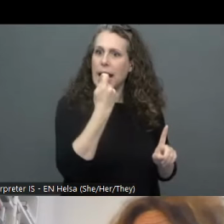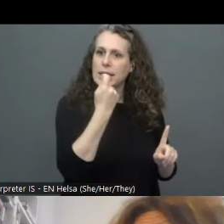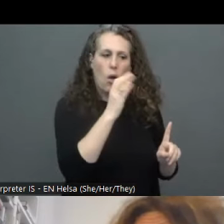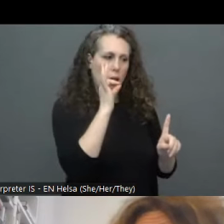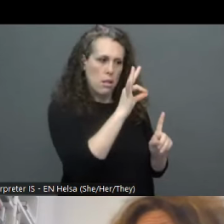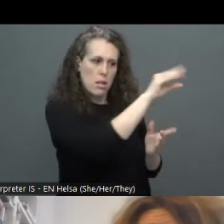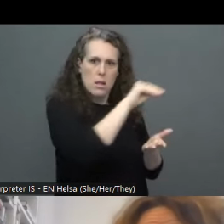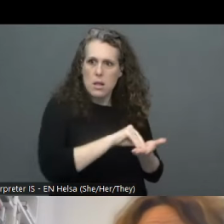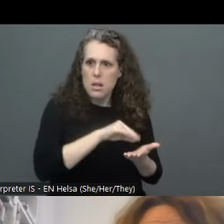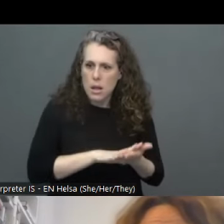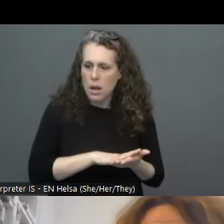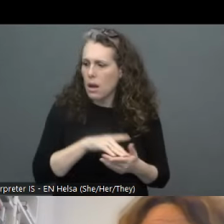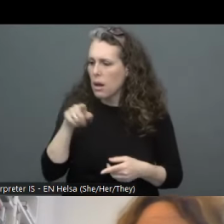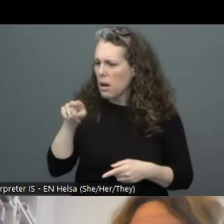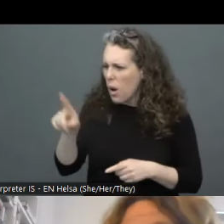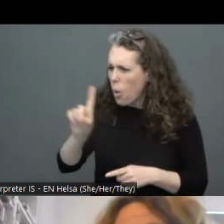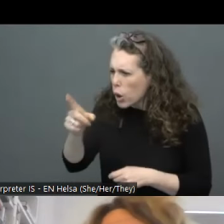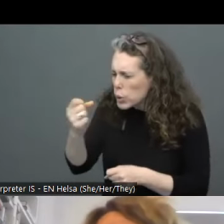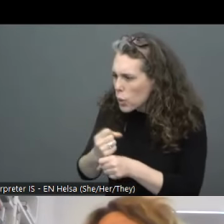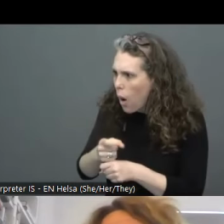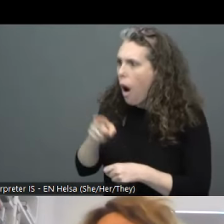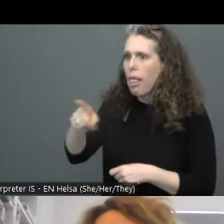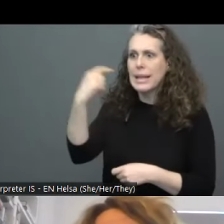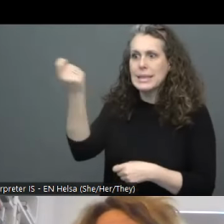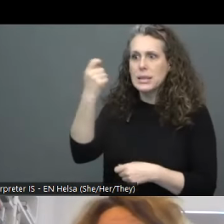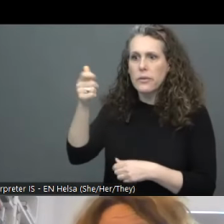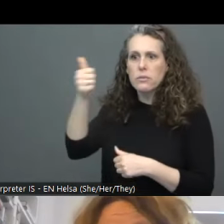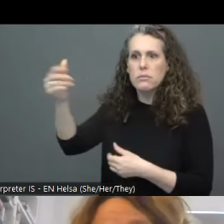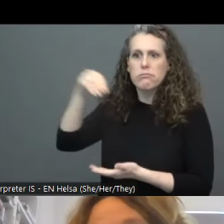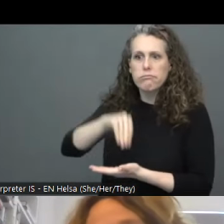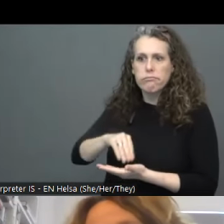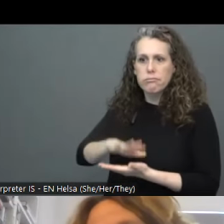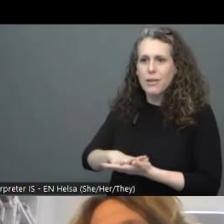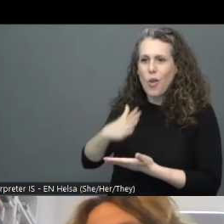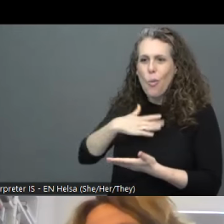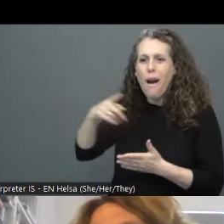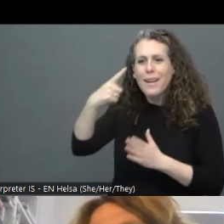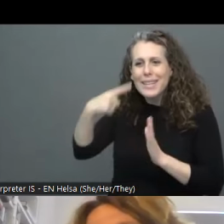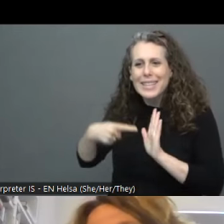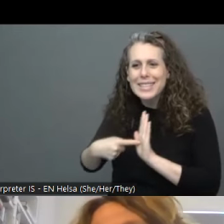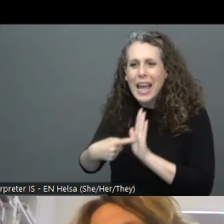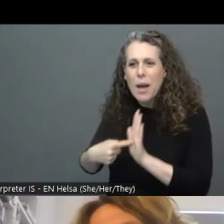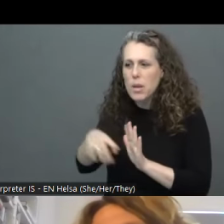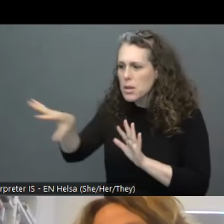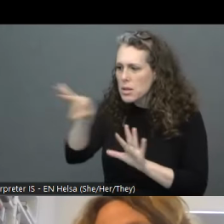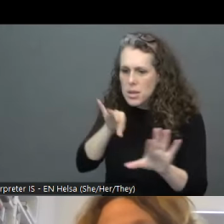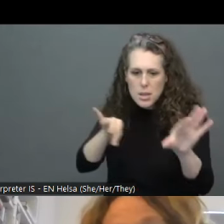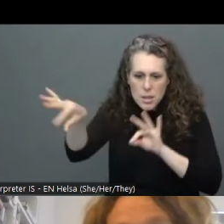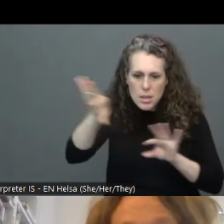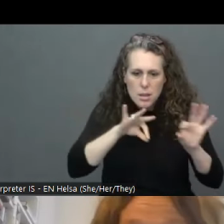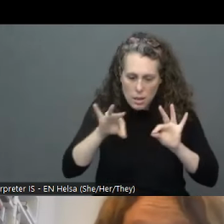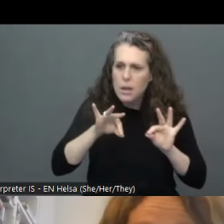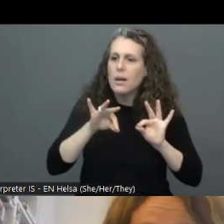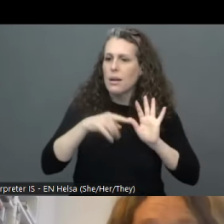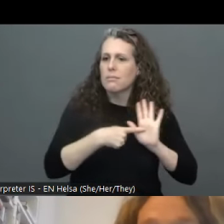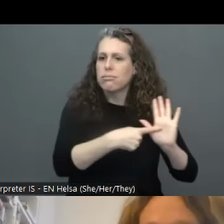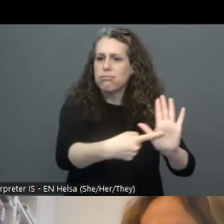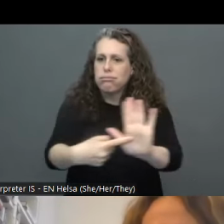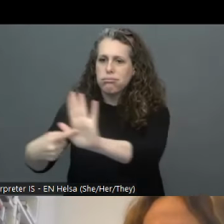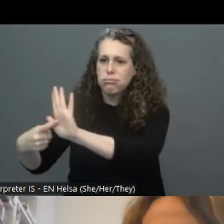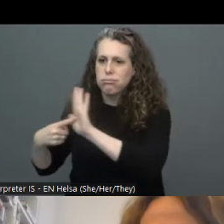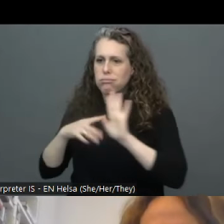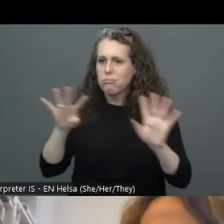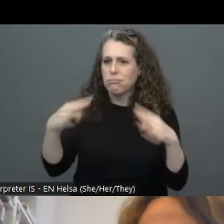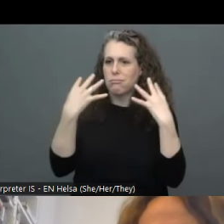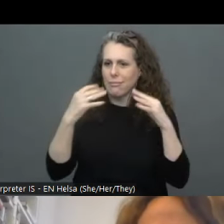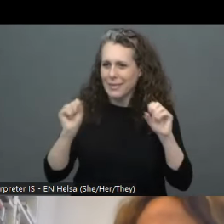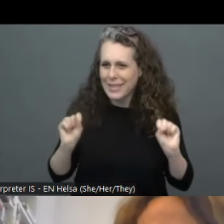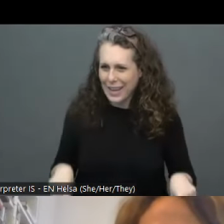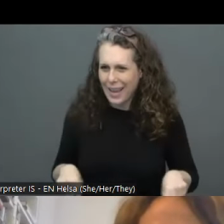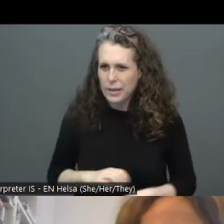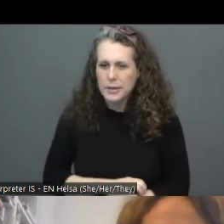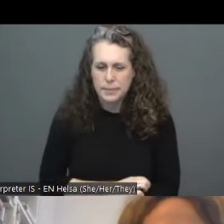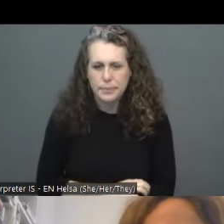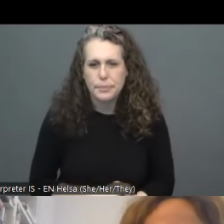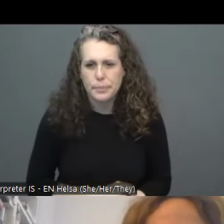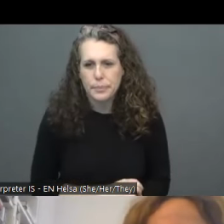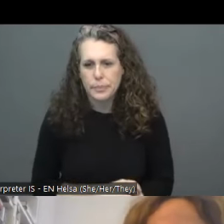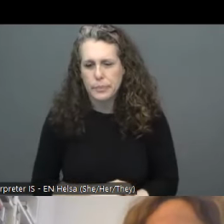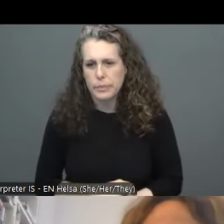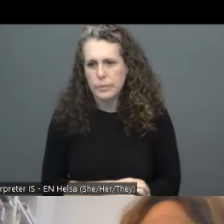particular focus is if we have the training but the mass to action performing quite well in the